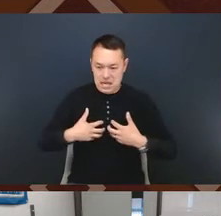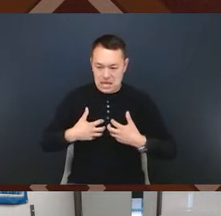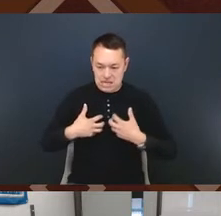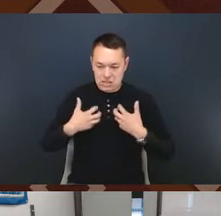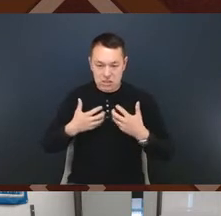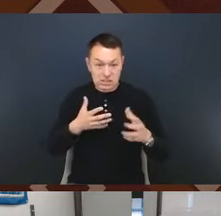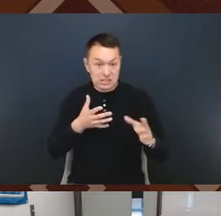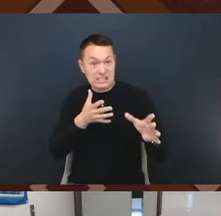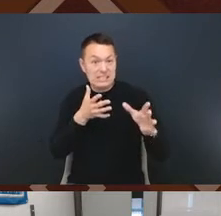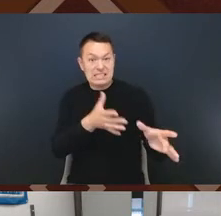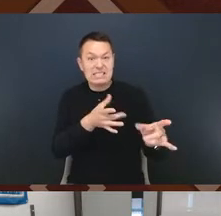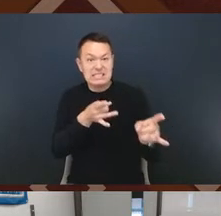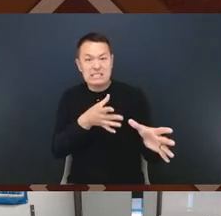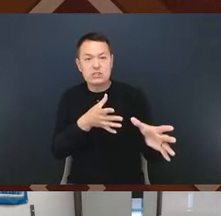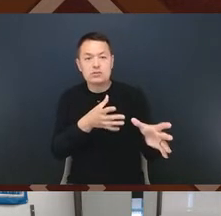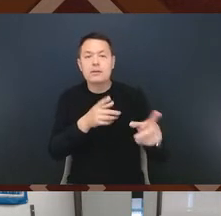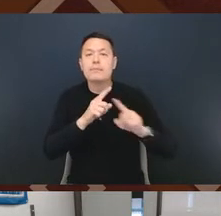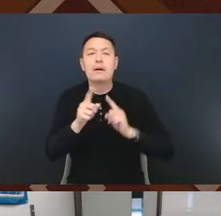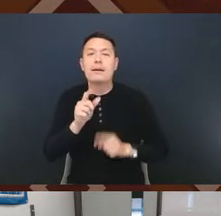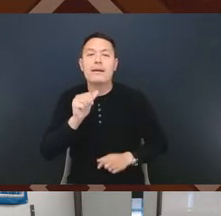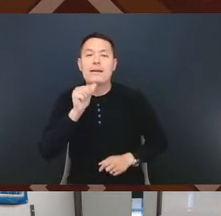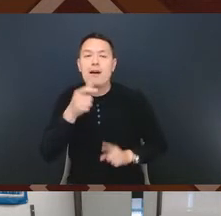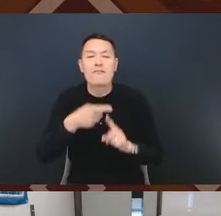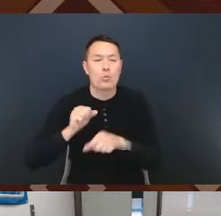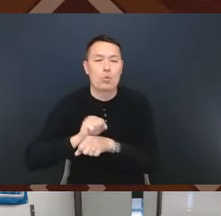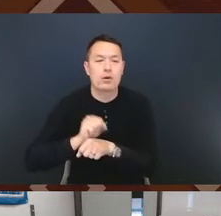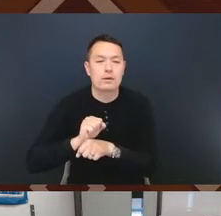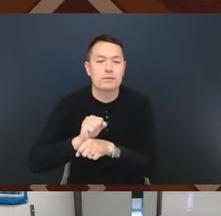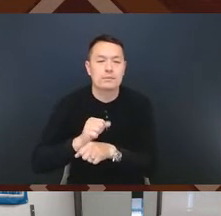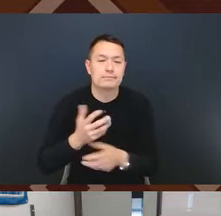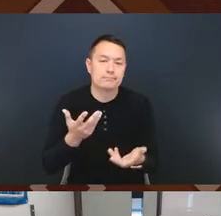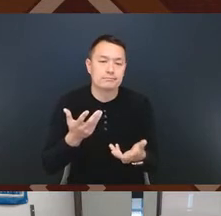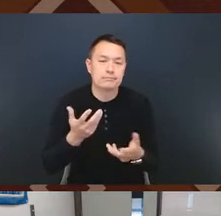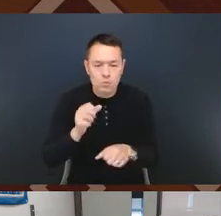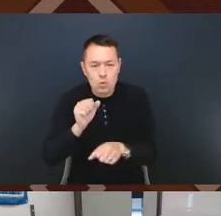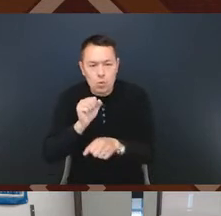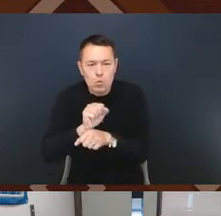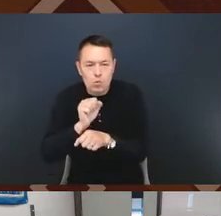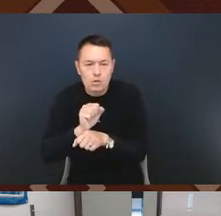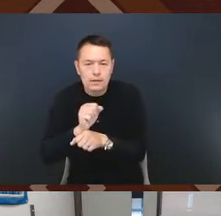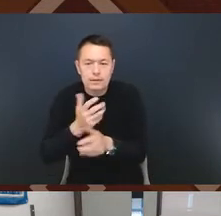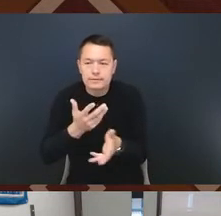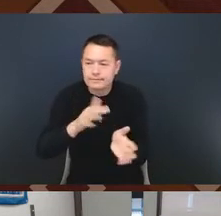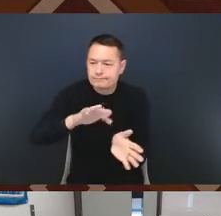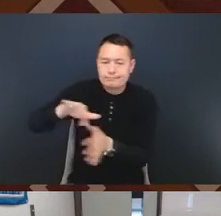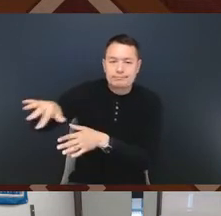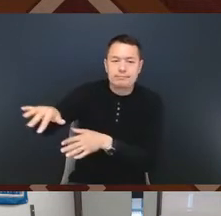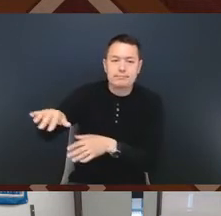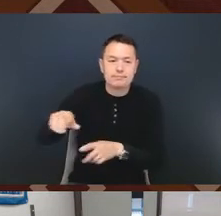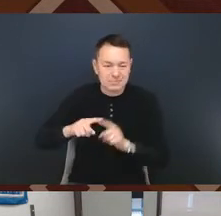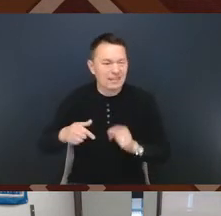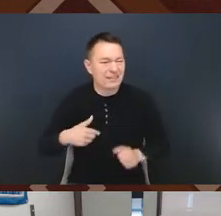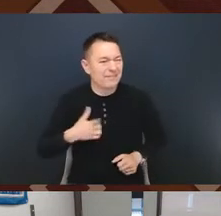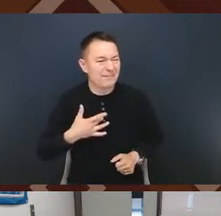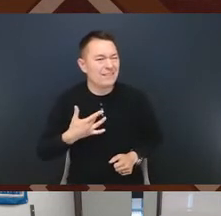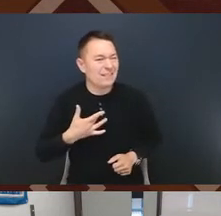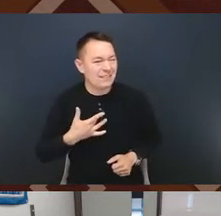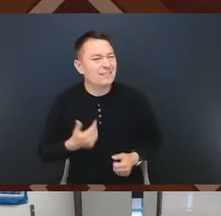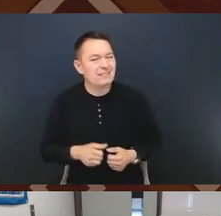it's not because of work type of thing, although work is going to play. So I basically feel that these are women.